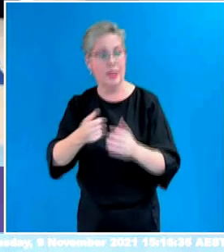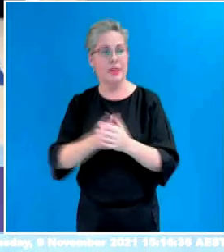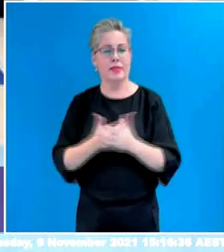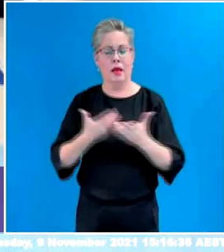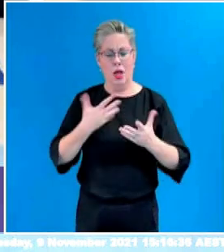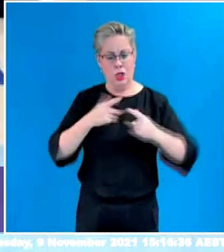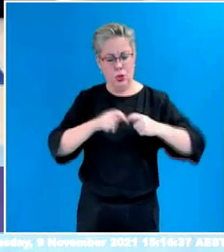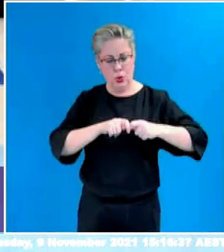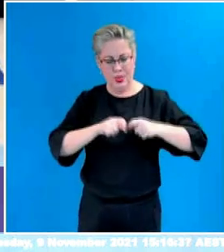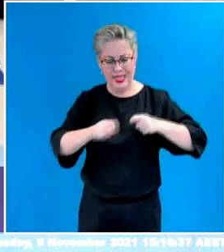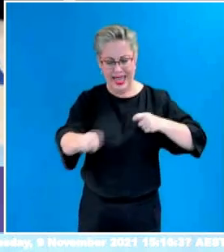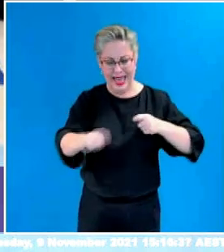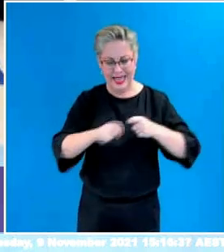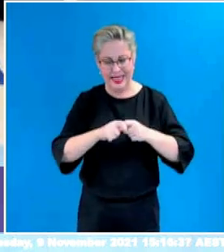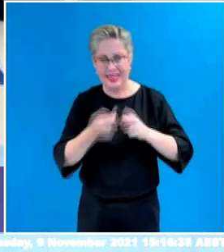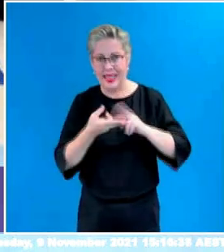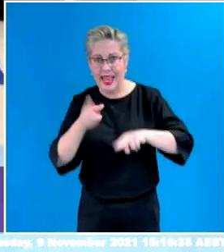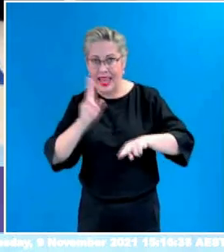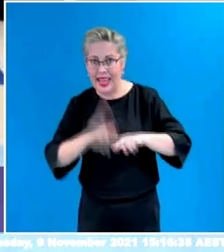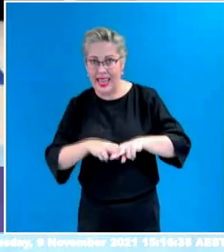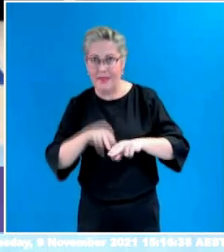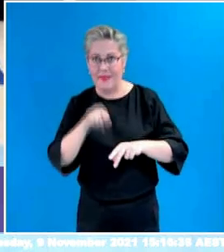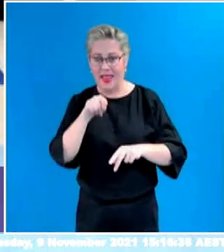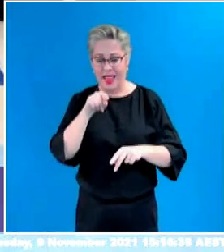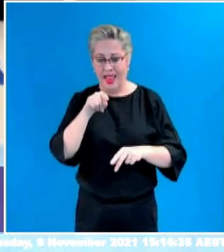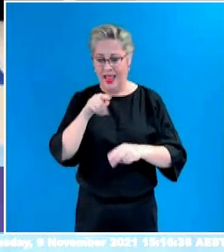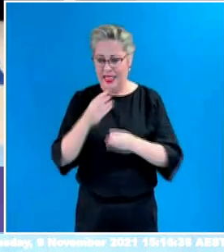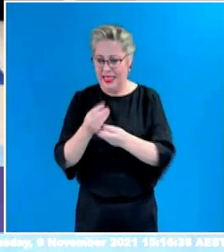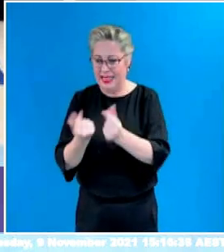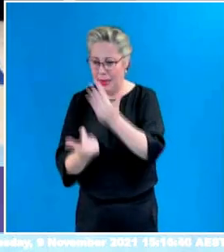appropriate and adaptive to the convention, but I would like to check